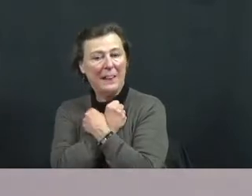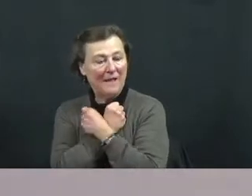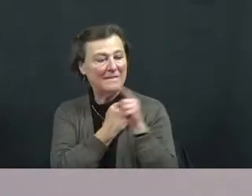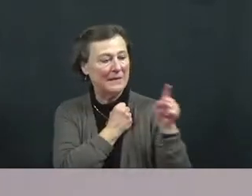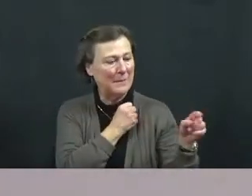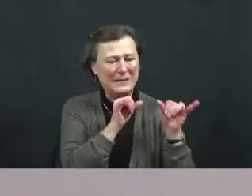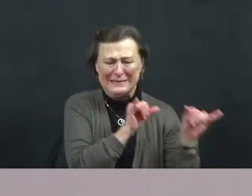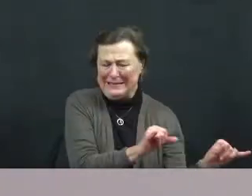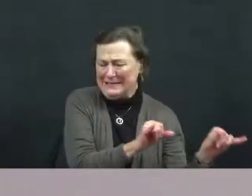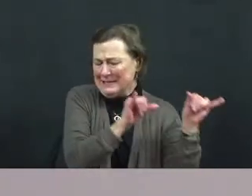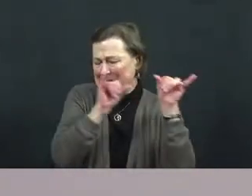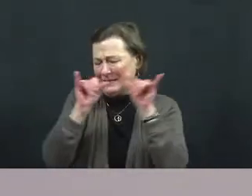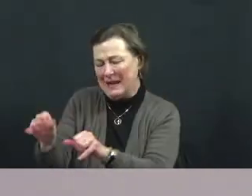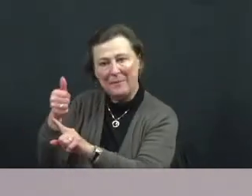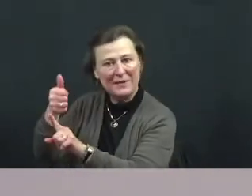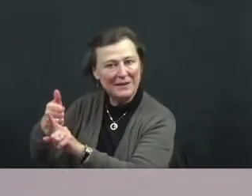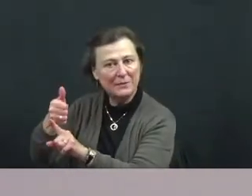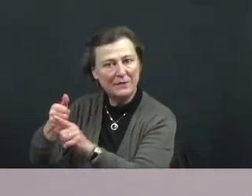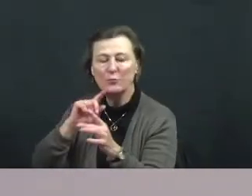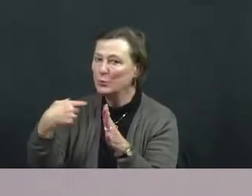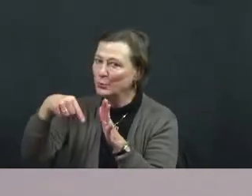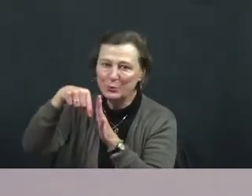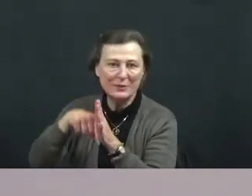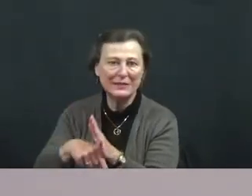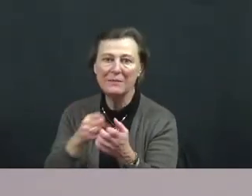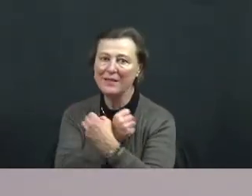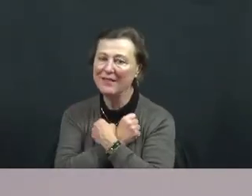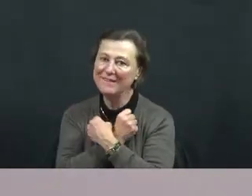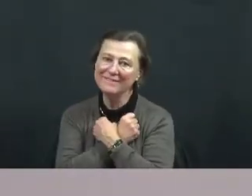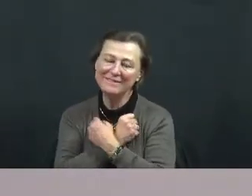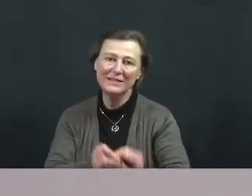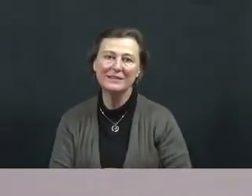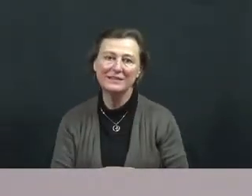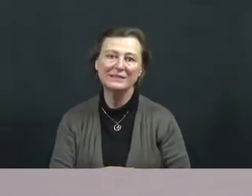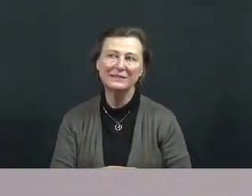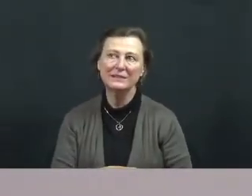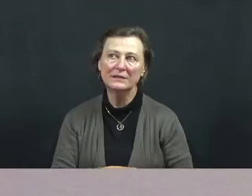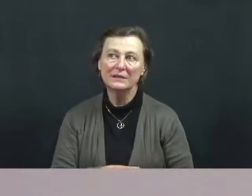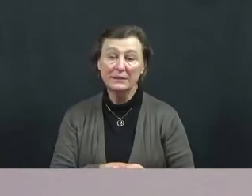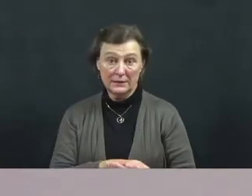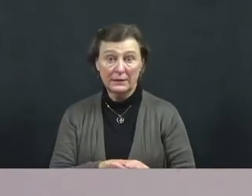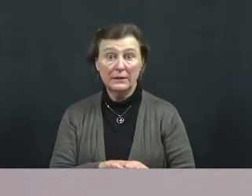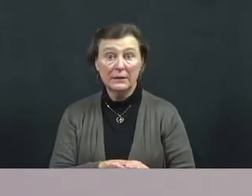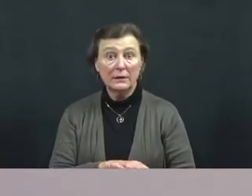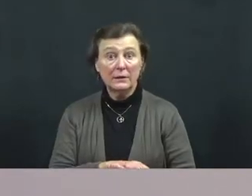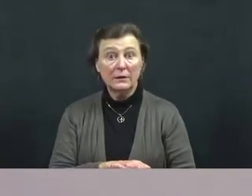That's intense love. Forming friendships.